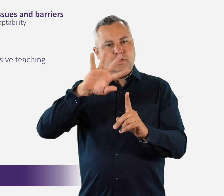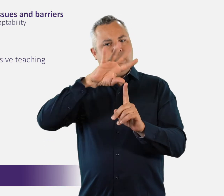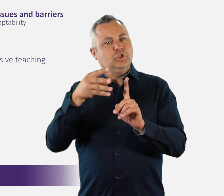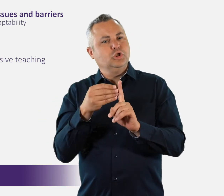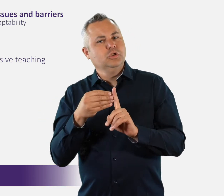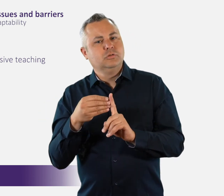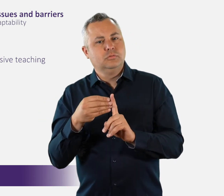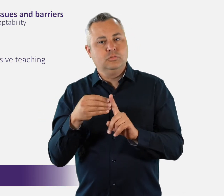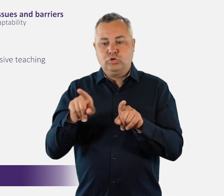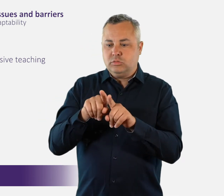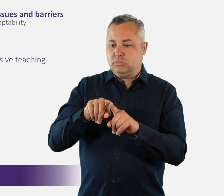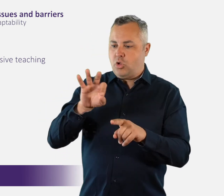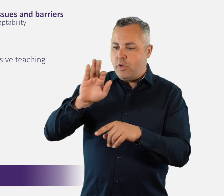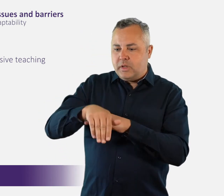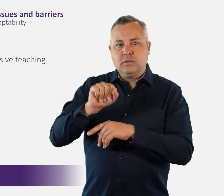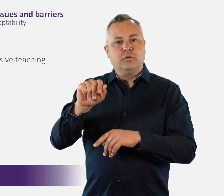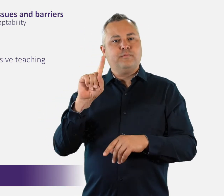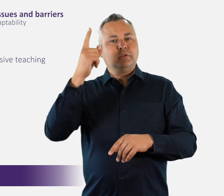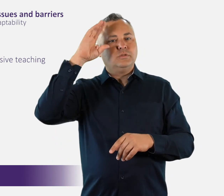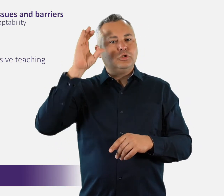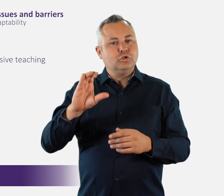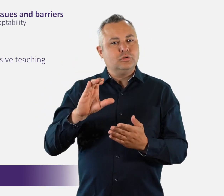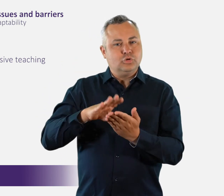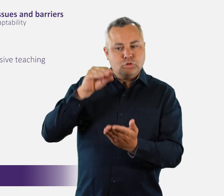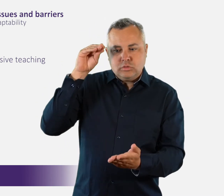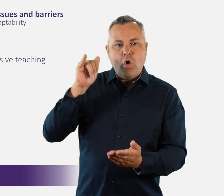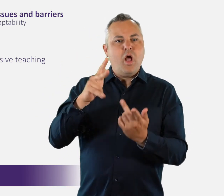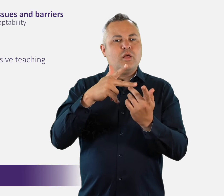nature of the barriers some students with disability experience,